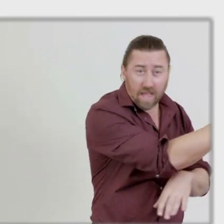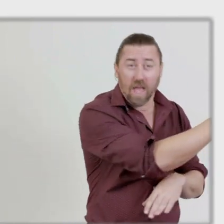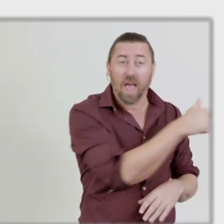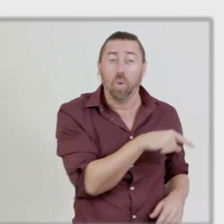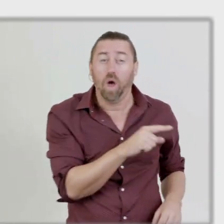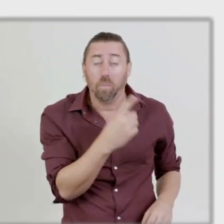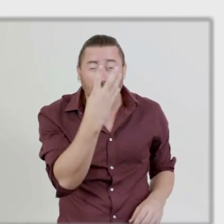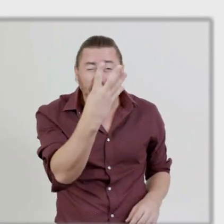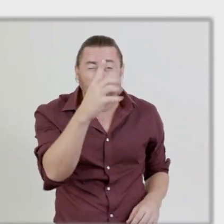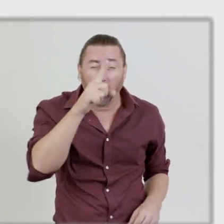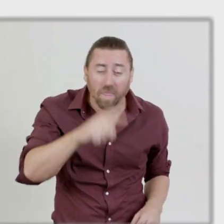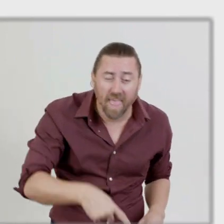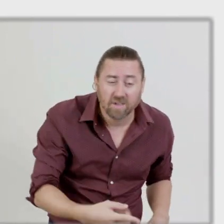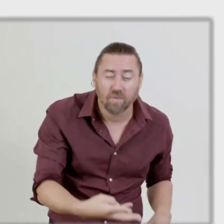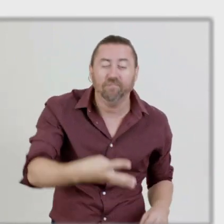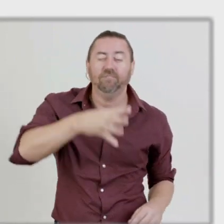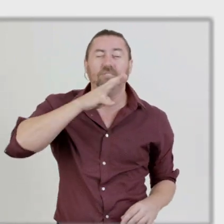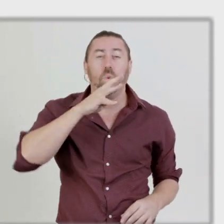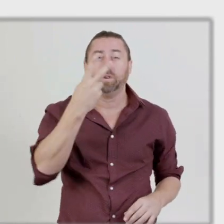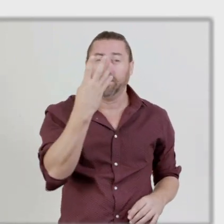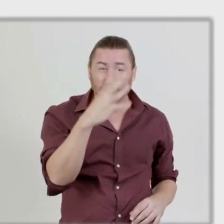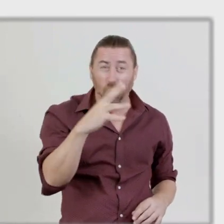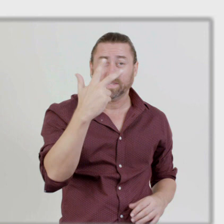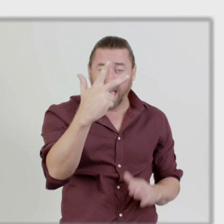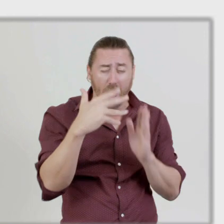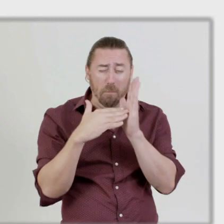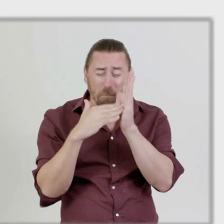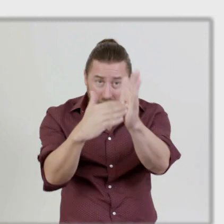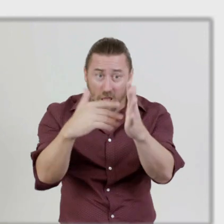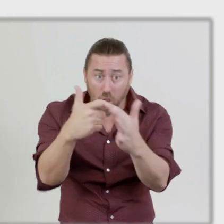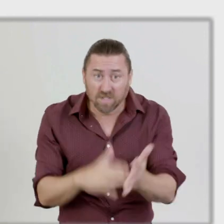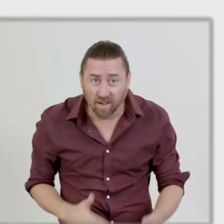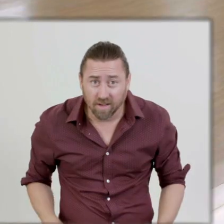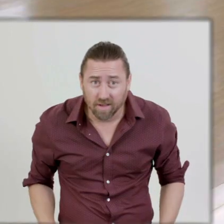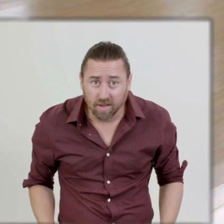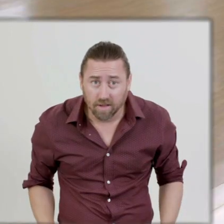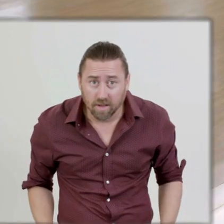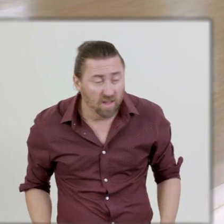And because this is a scale model, that represents 4448 million kilometres.